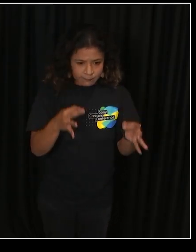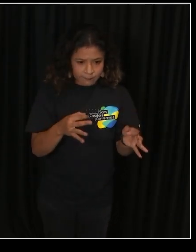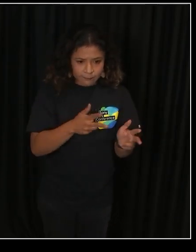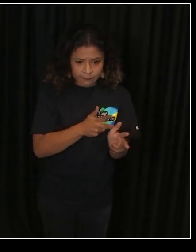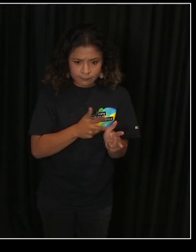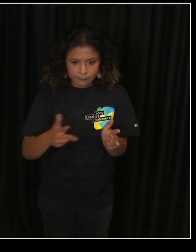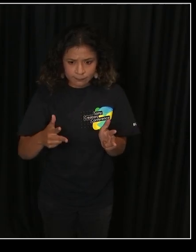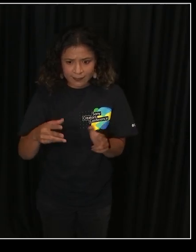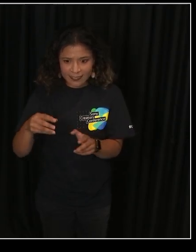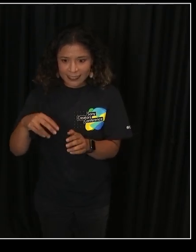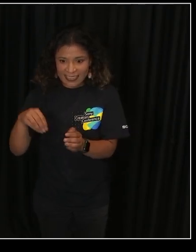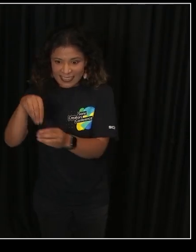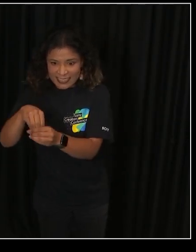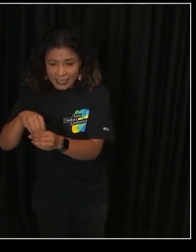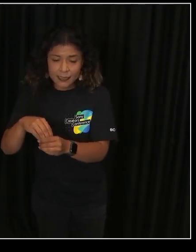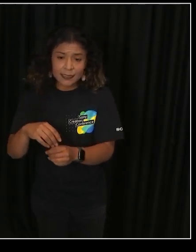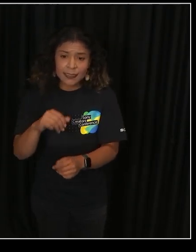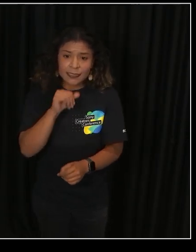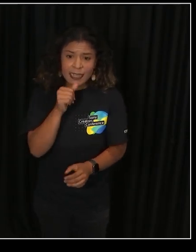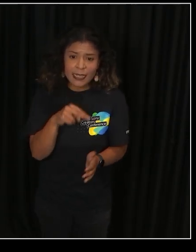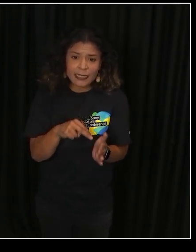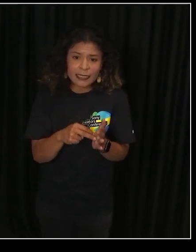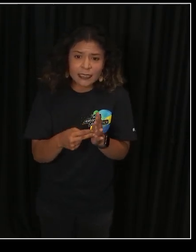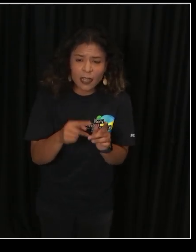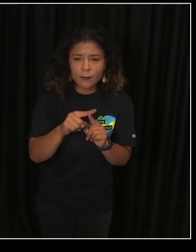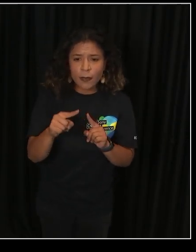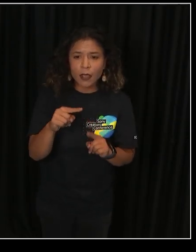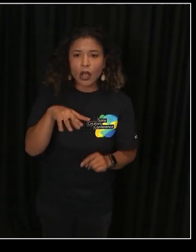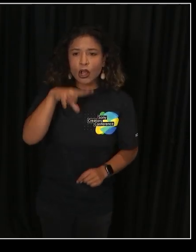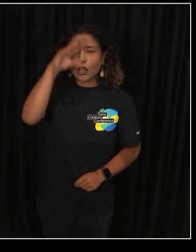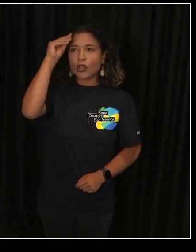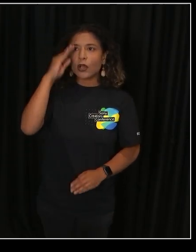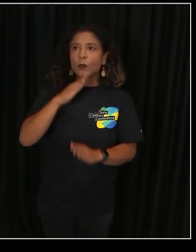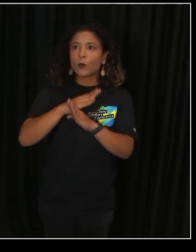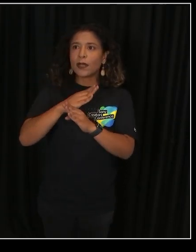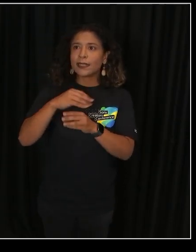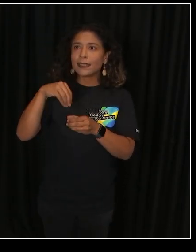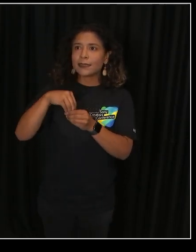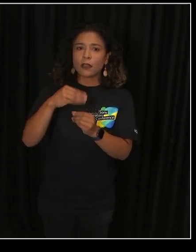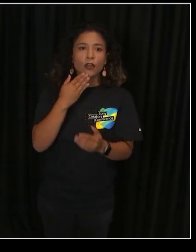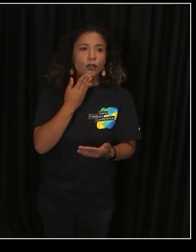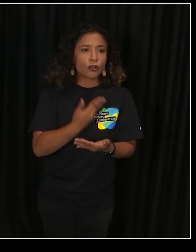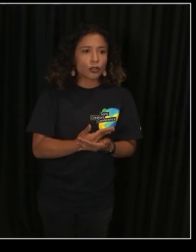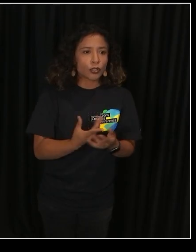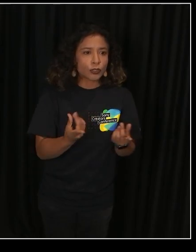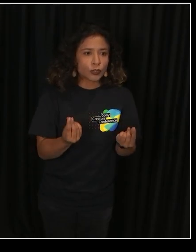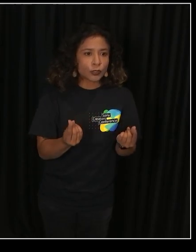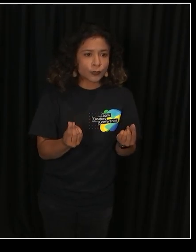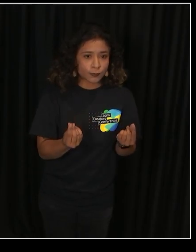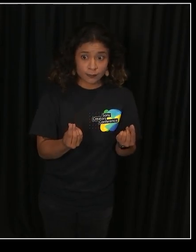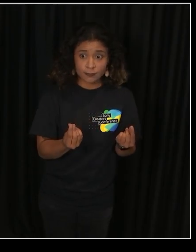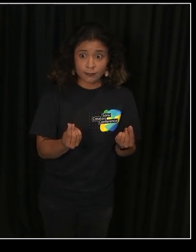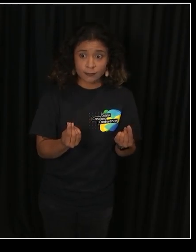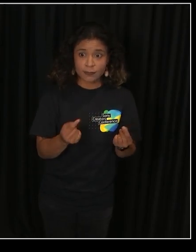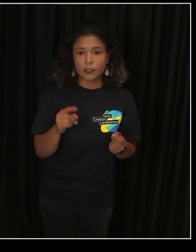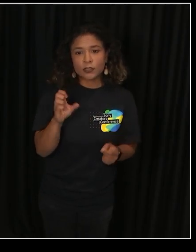I won't say intentionally, but it had learned that protecting the inside was a better thing to do. And so it executed that maneuver.